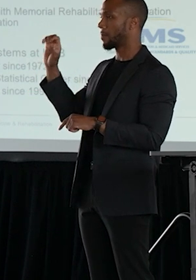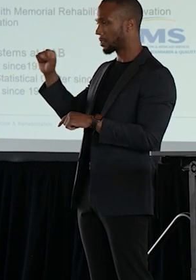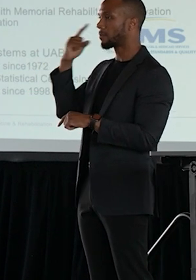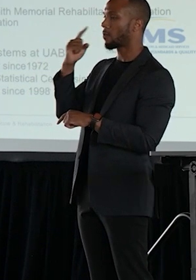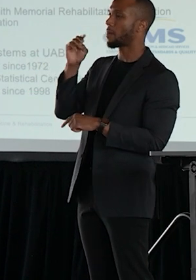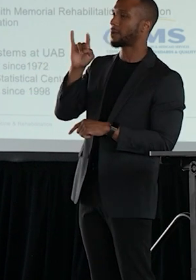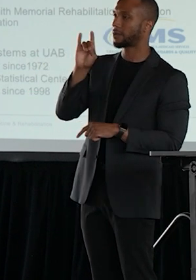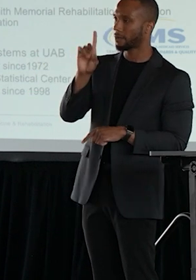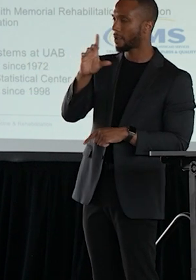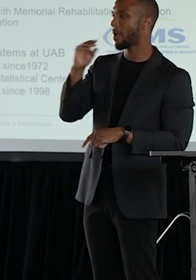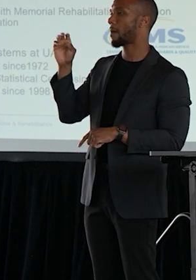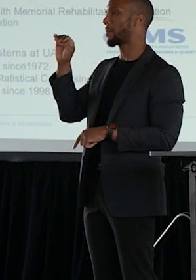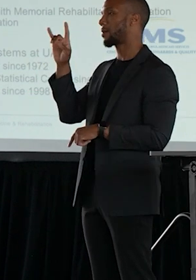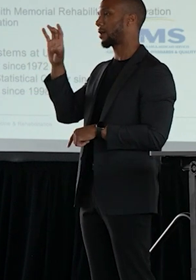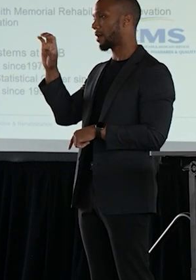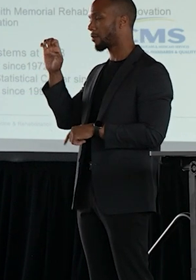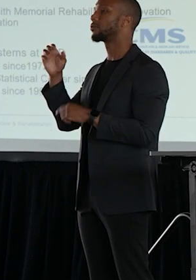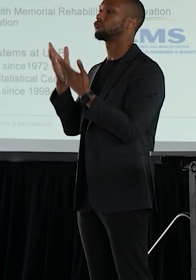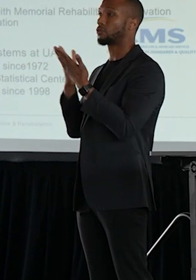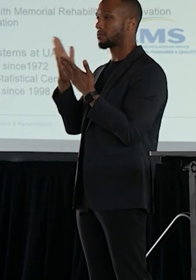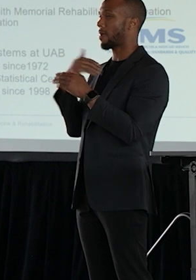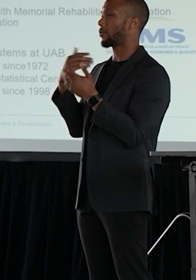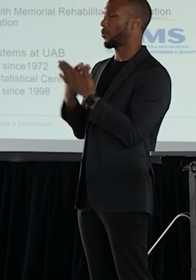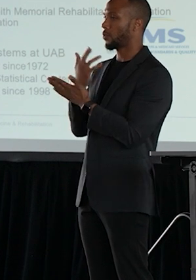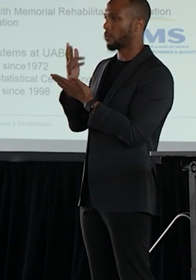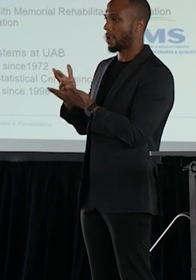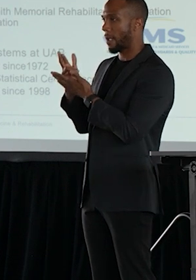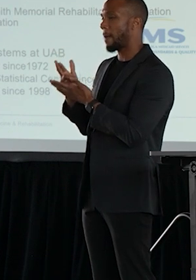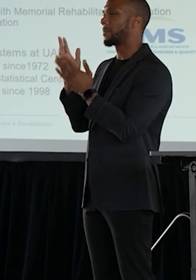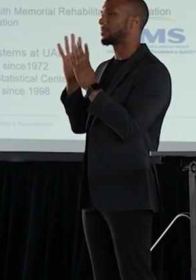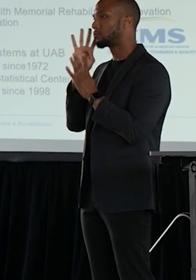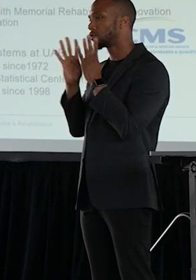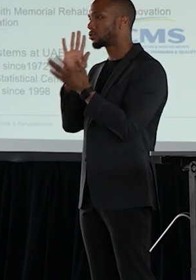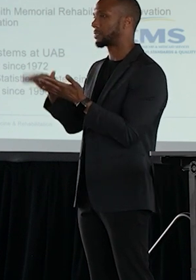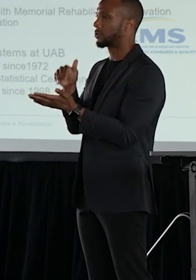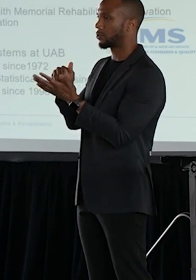services have a new rehab Innovation Center designated so